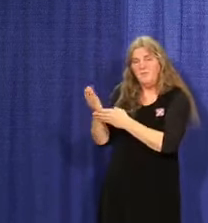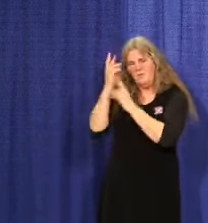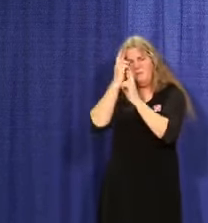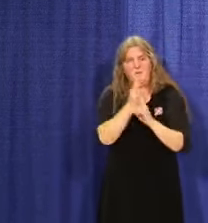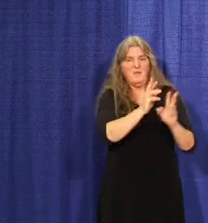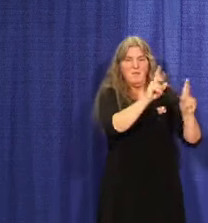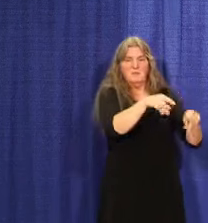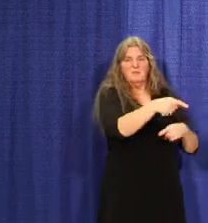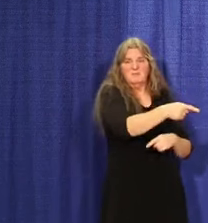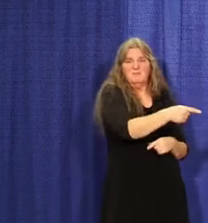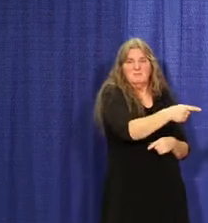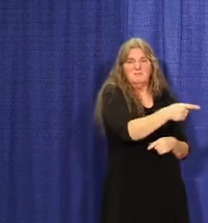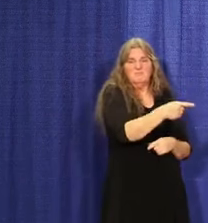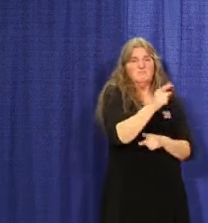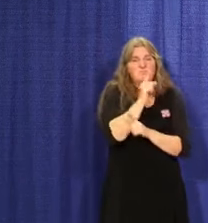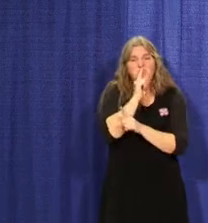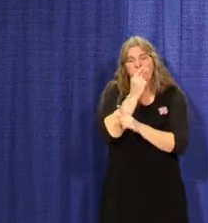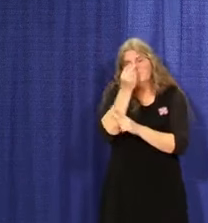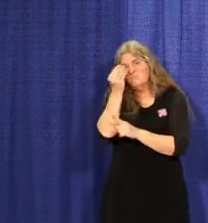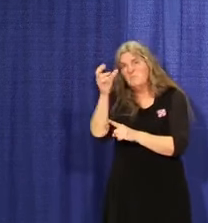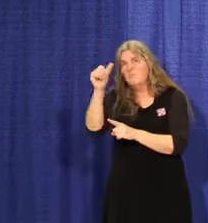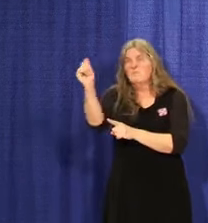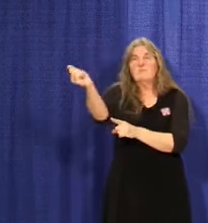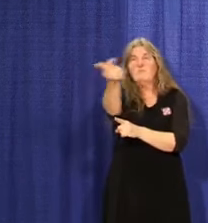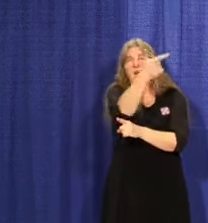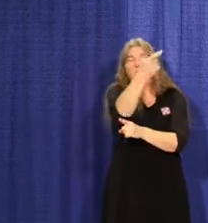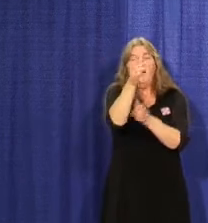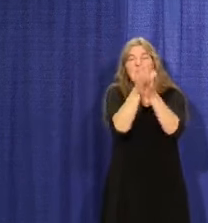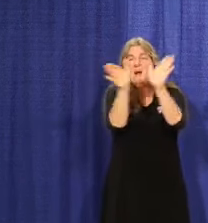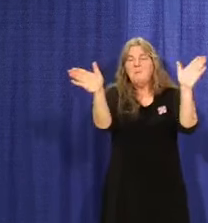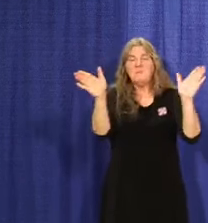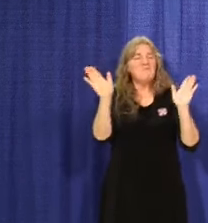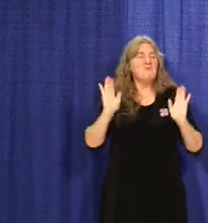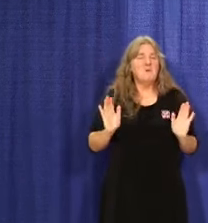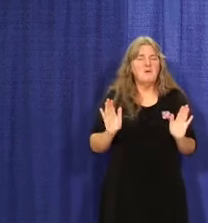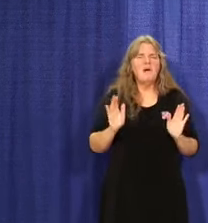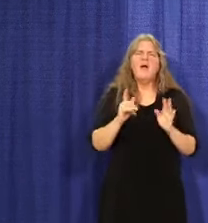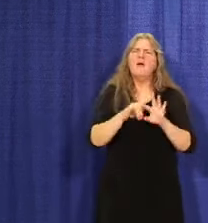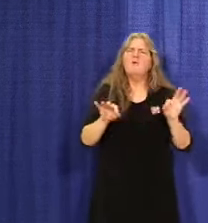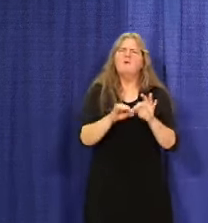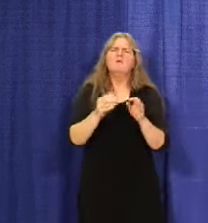The key information that the public needs to know is, what is my risk of exposure, and